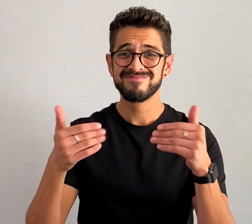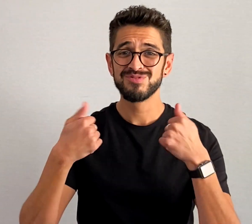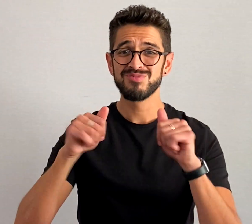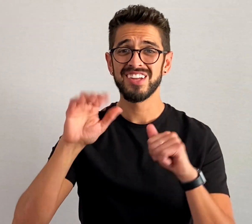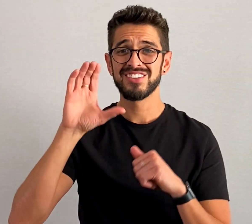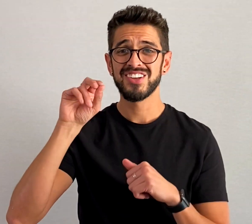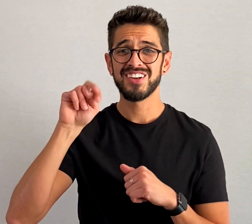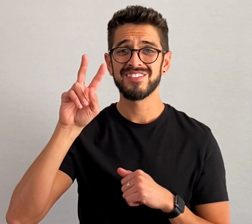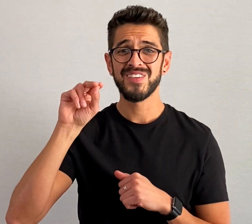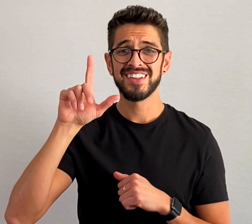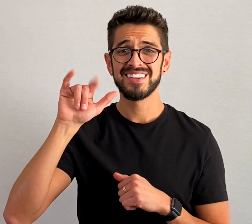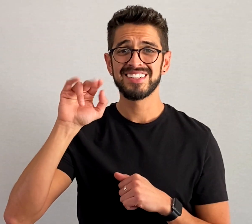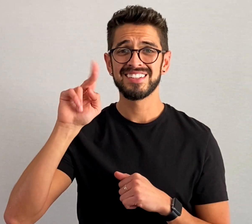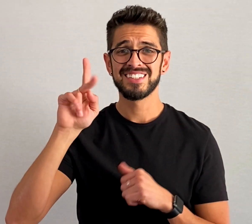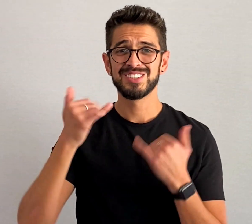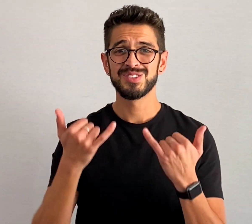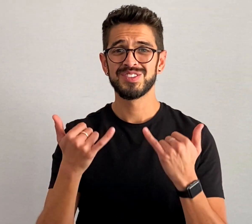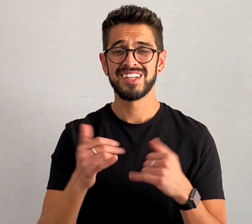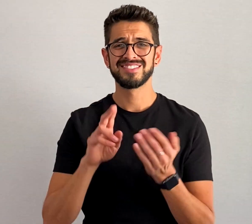Try Convo Link today! Sign up now at: